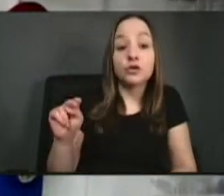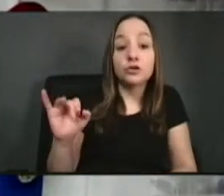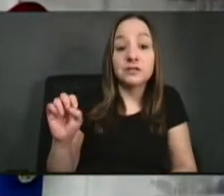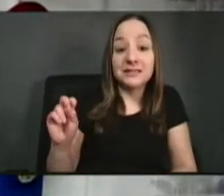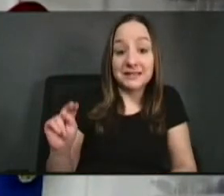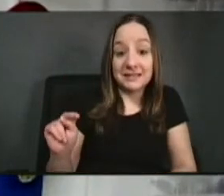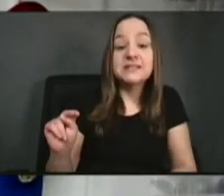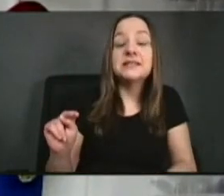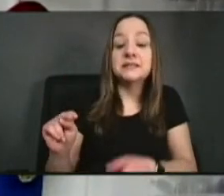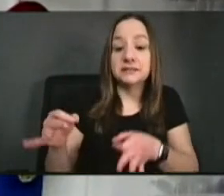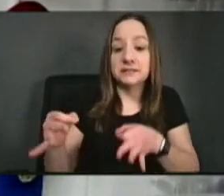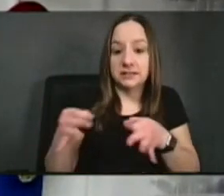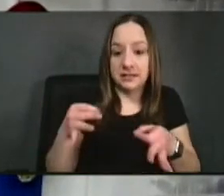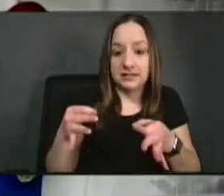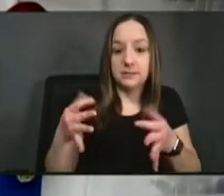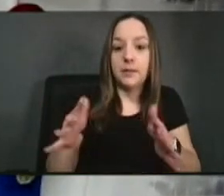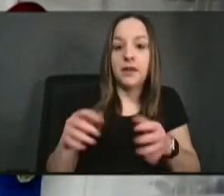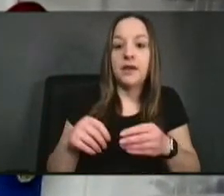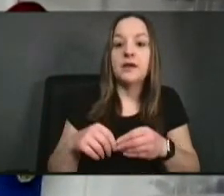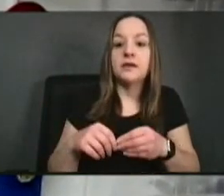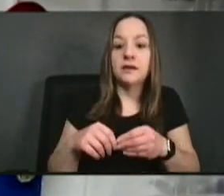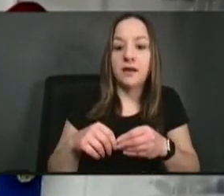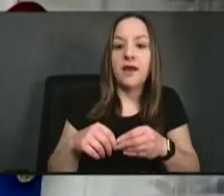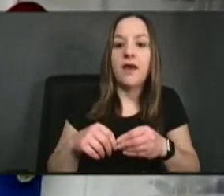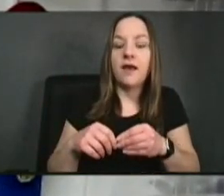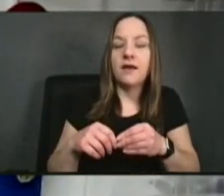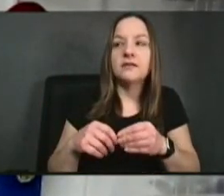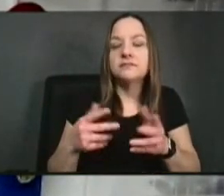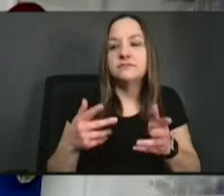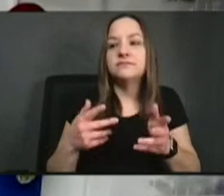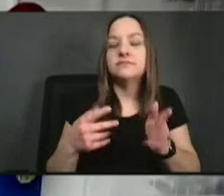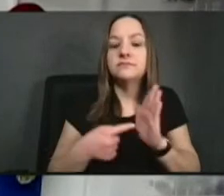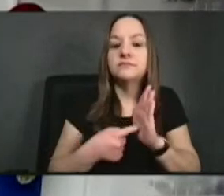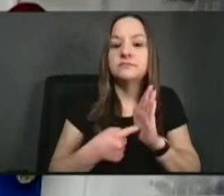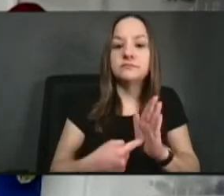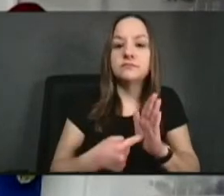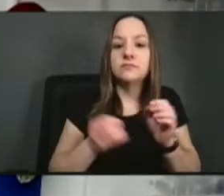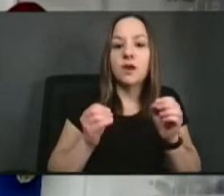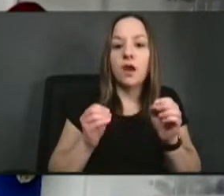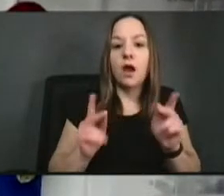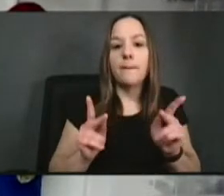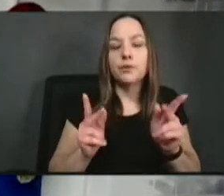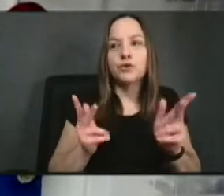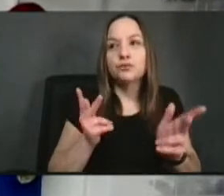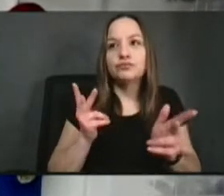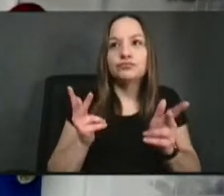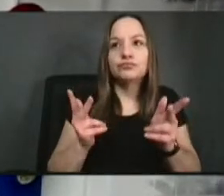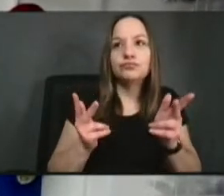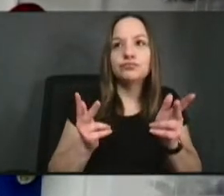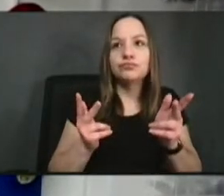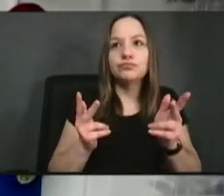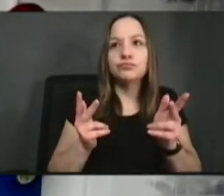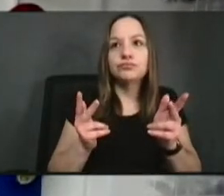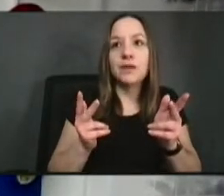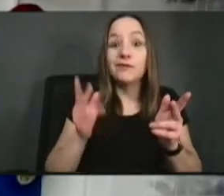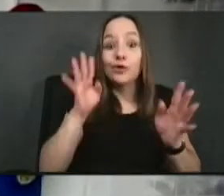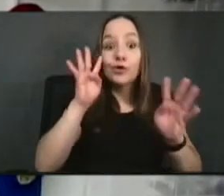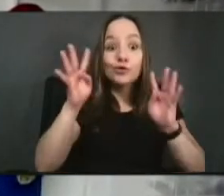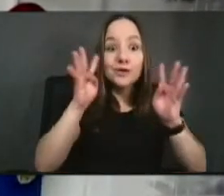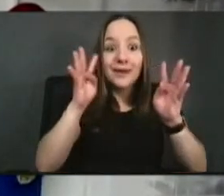Actually Dr Nixon. Did explain